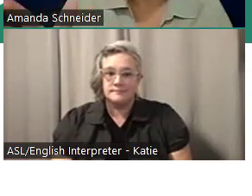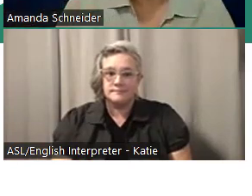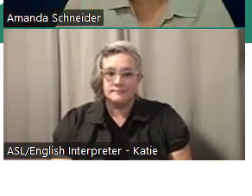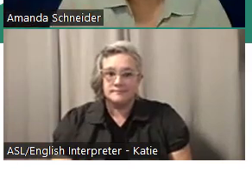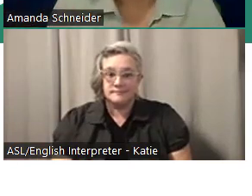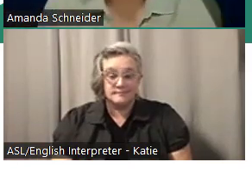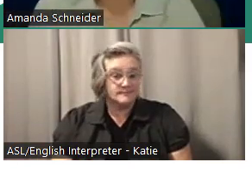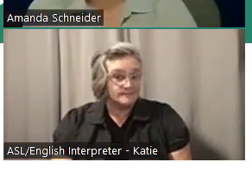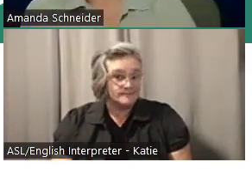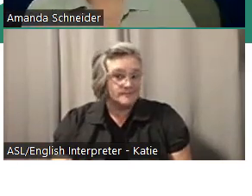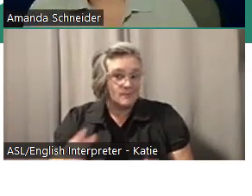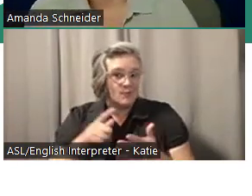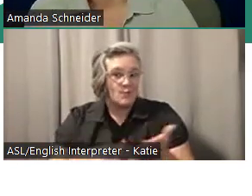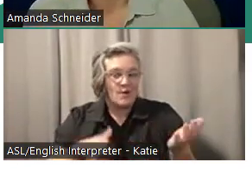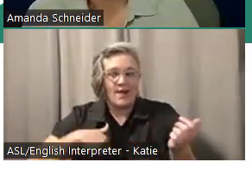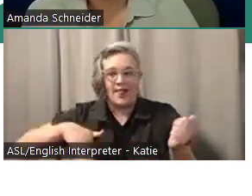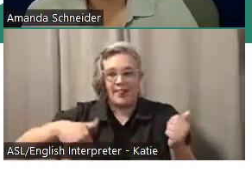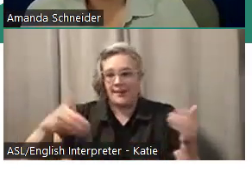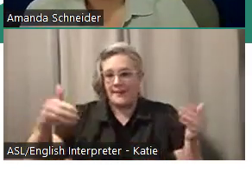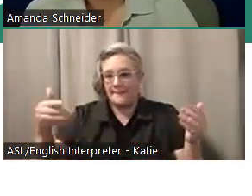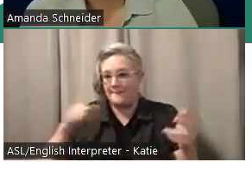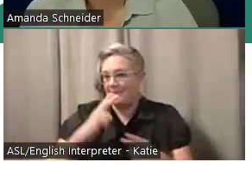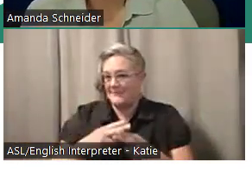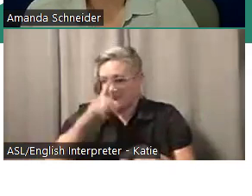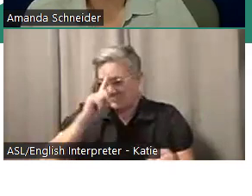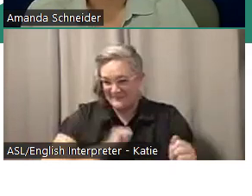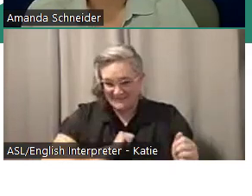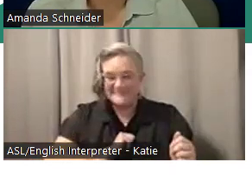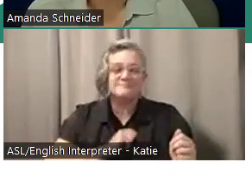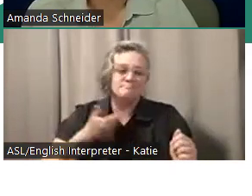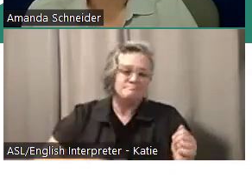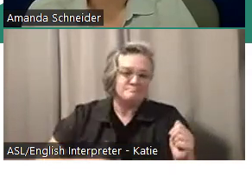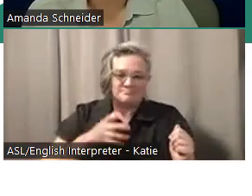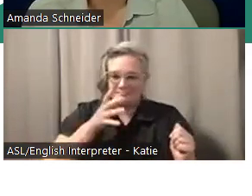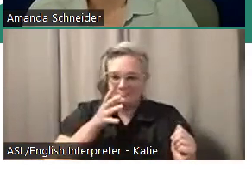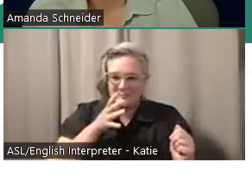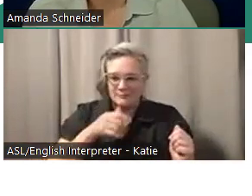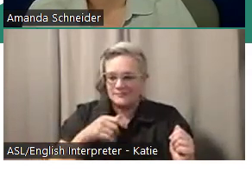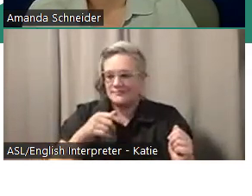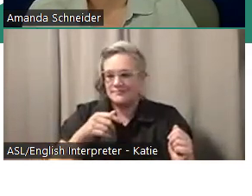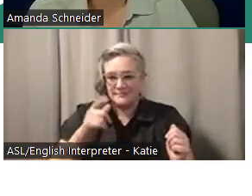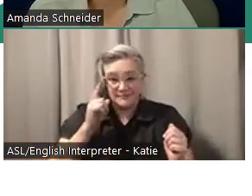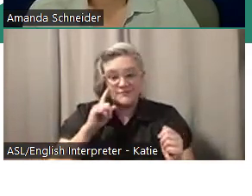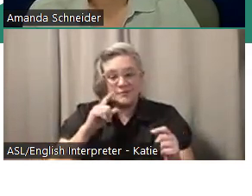So what I didn't mention in my introduction is I'm also a parent, um, to a child who is deaf and hard of hearing.